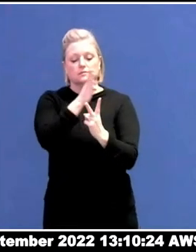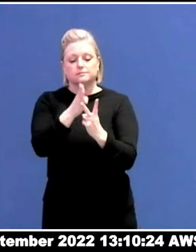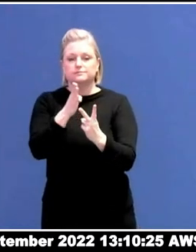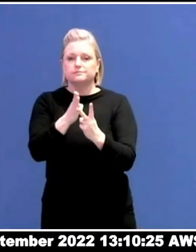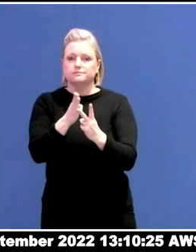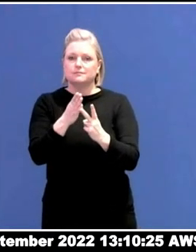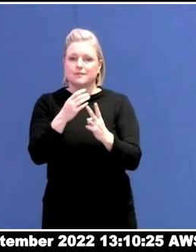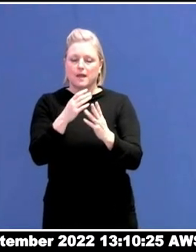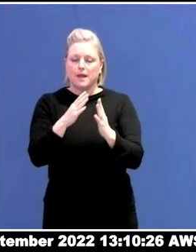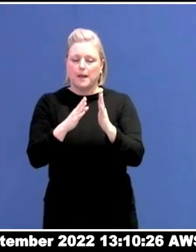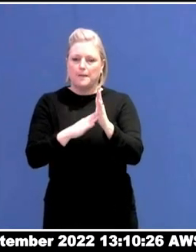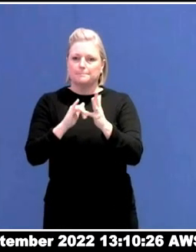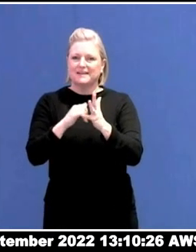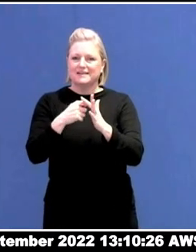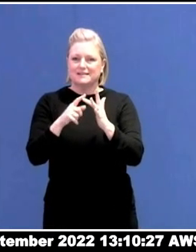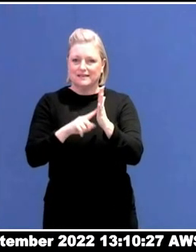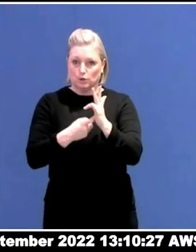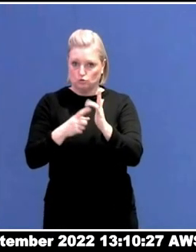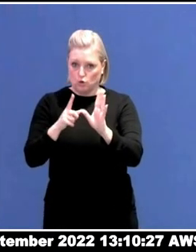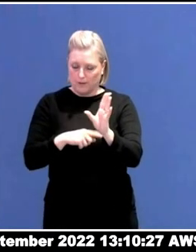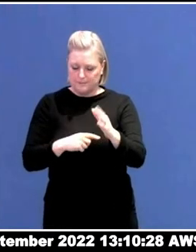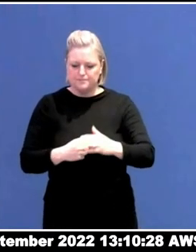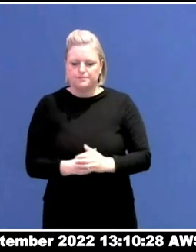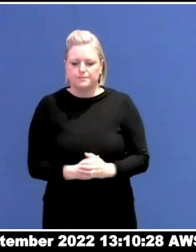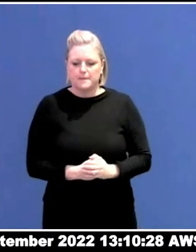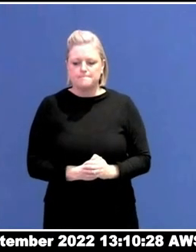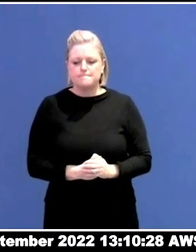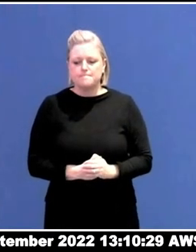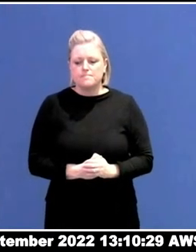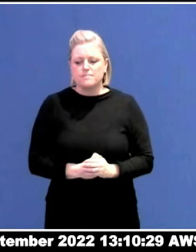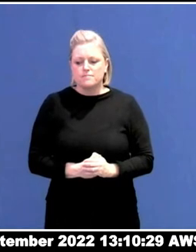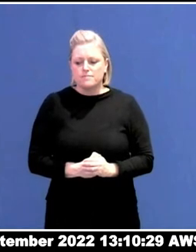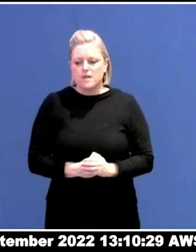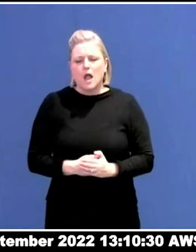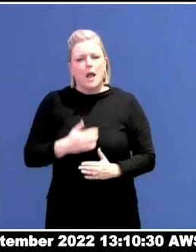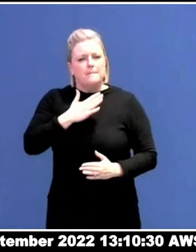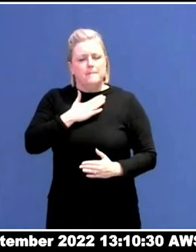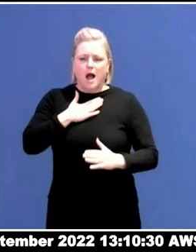Yes, thank you. I think fundamentally, first and foremost, we have to